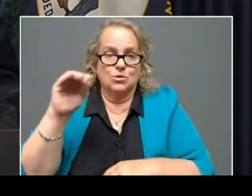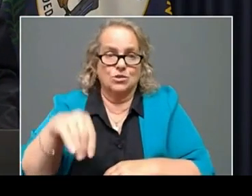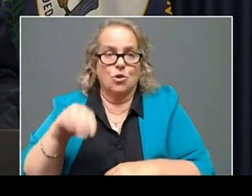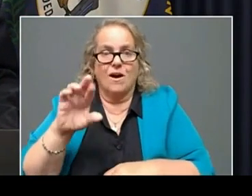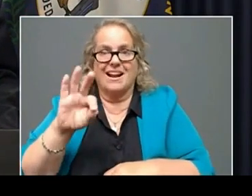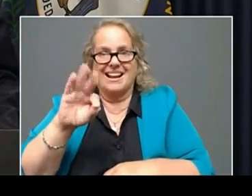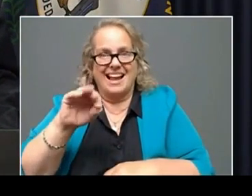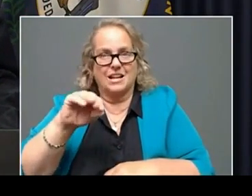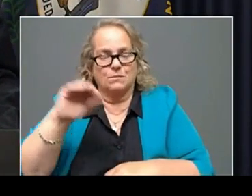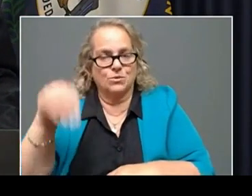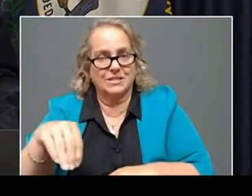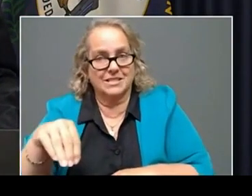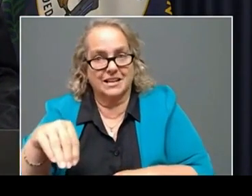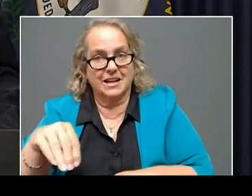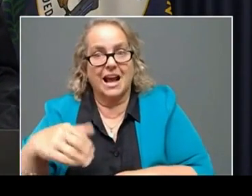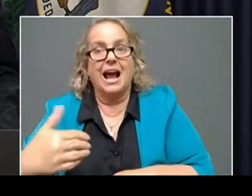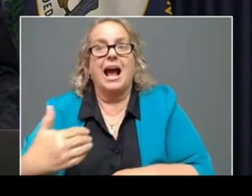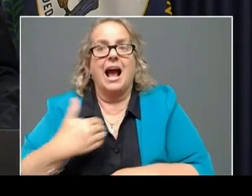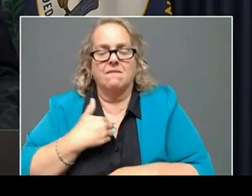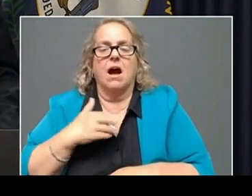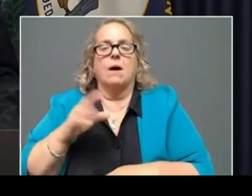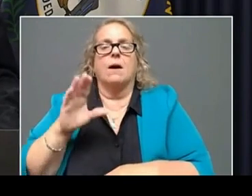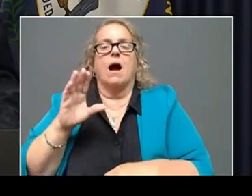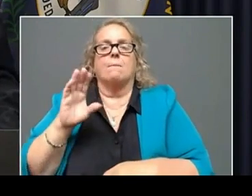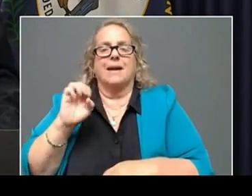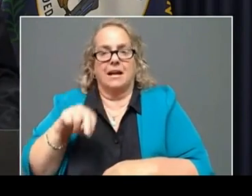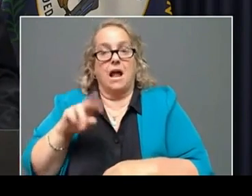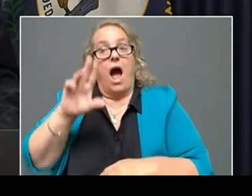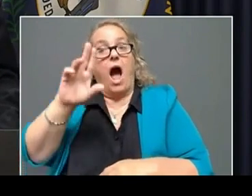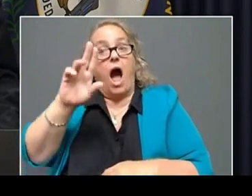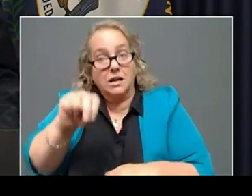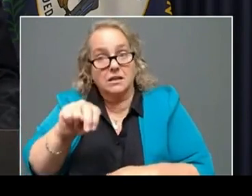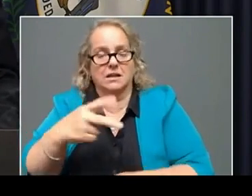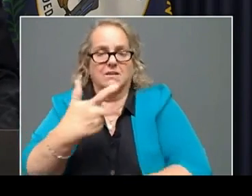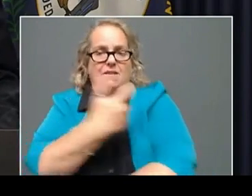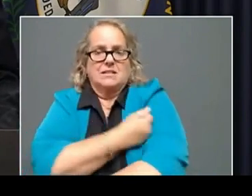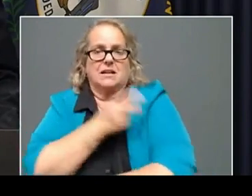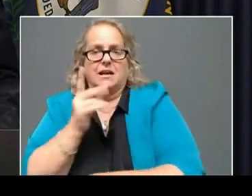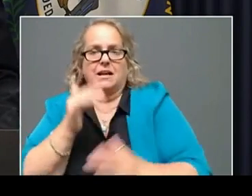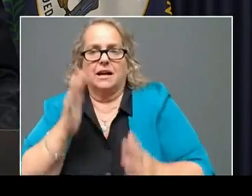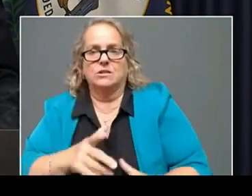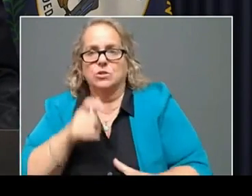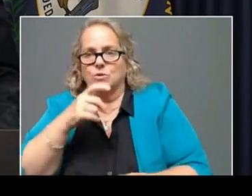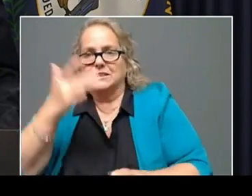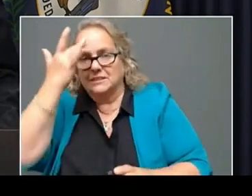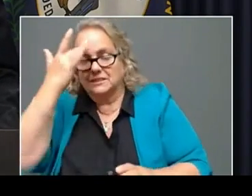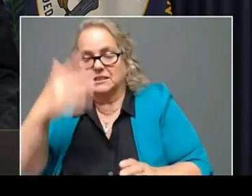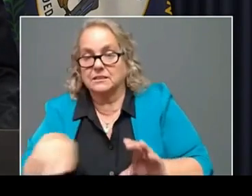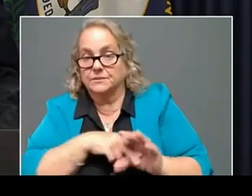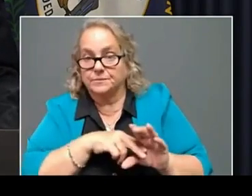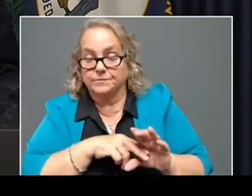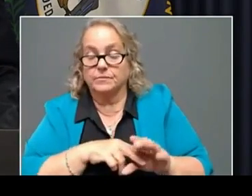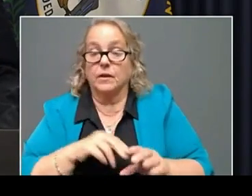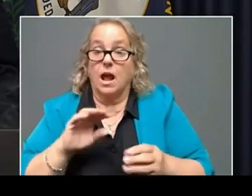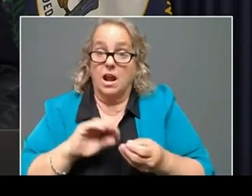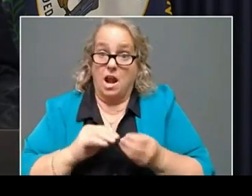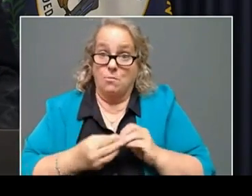have been unvaccinated Kentucky and now our overall number of cases are increasing, which means our total number of breakthrough cases is going